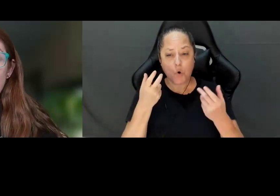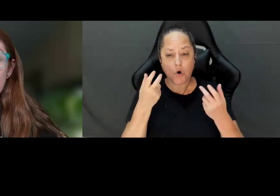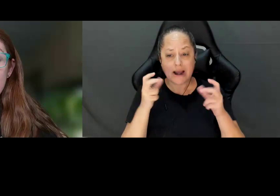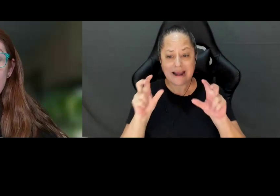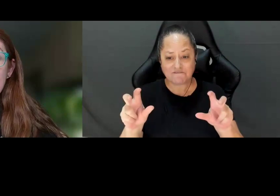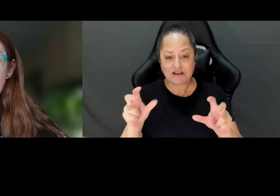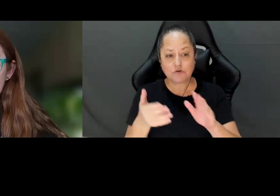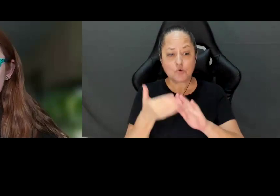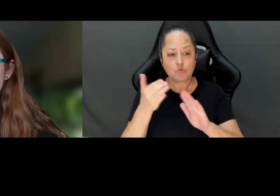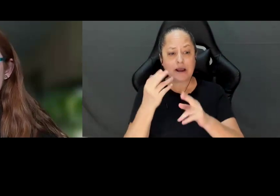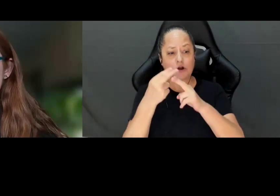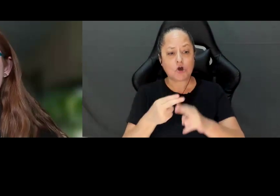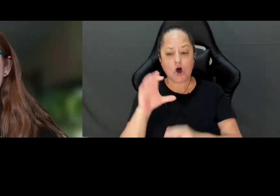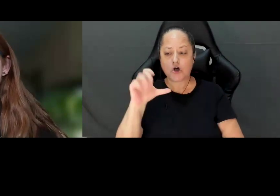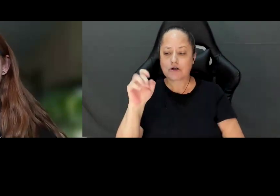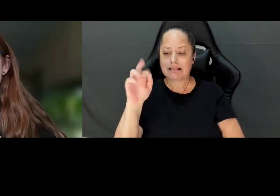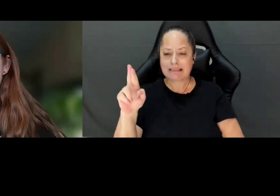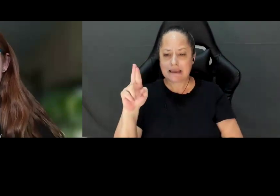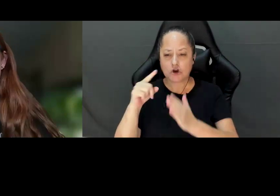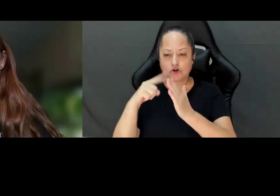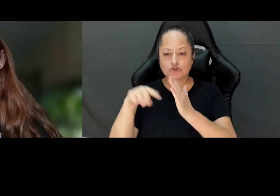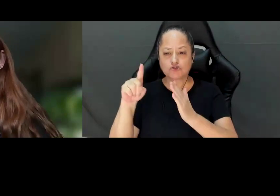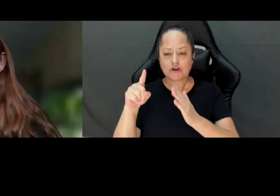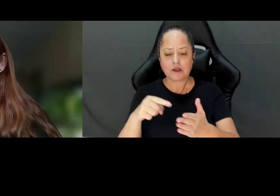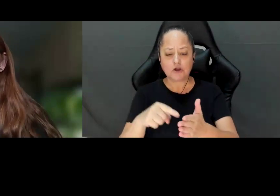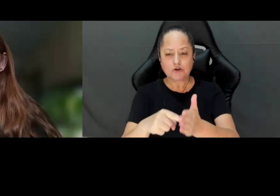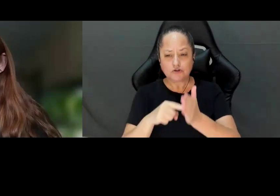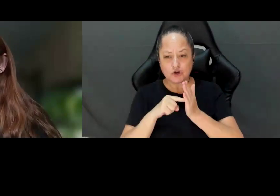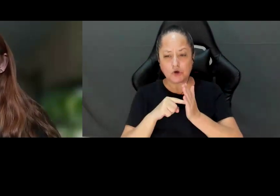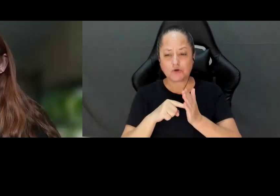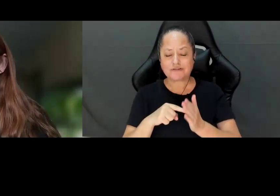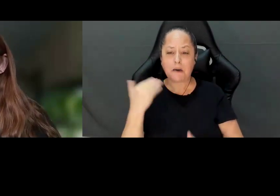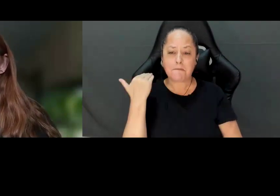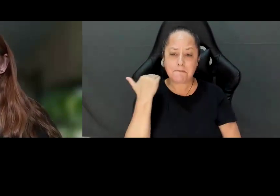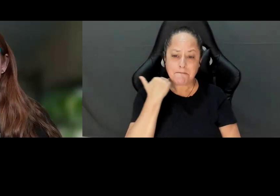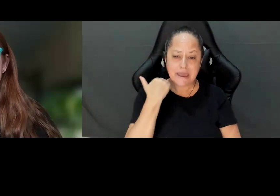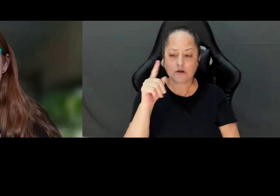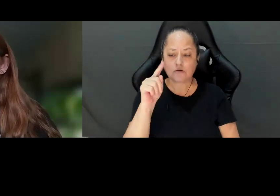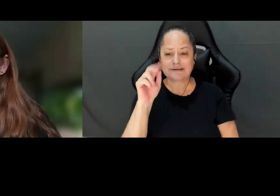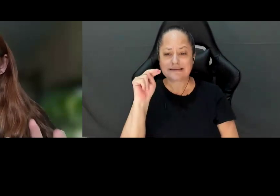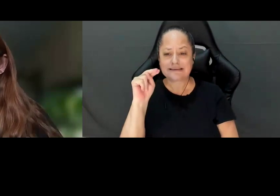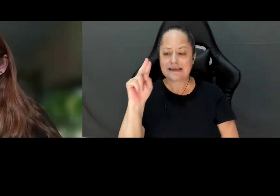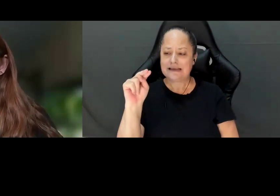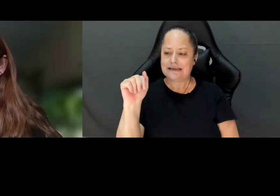We run a clear which shows us sort of bankruptcies tax liens.